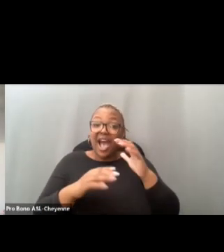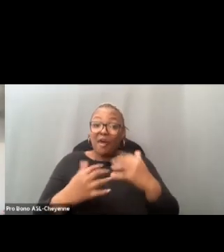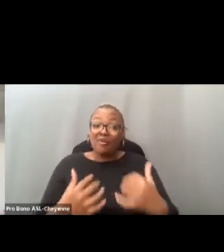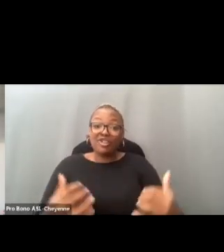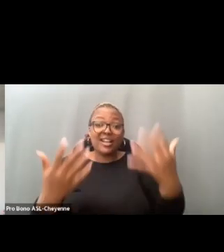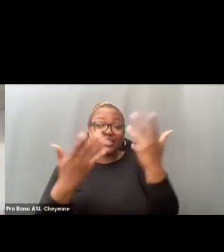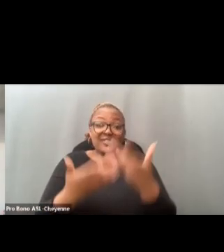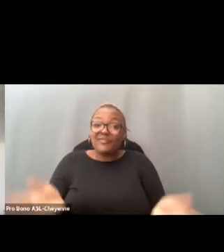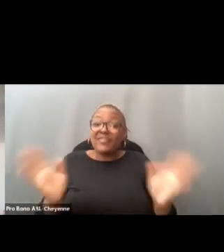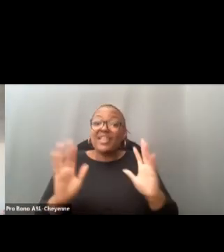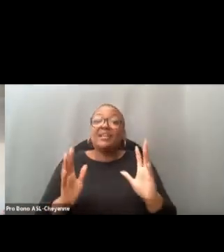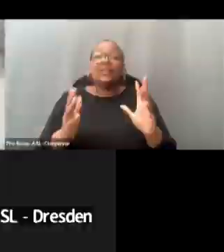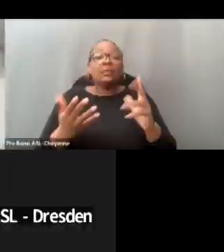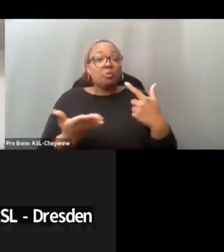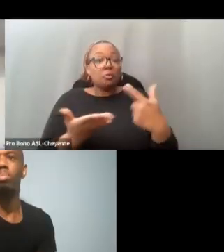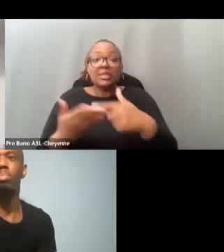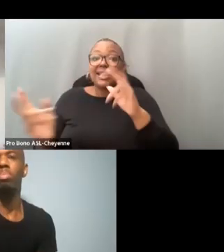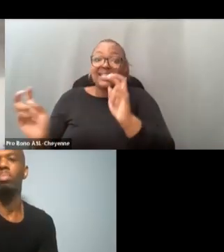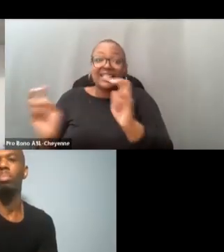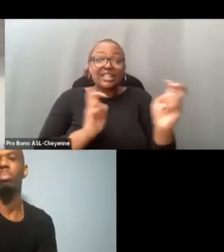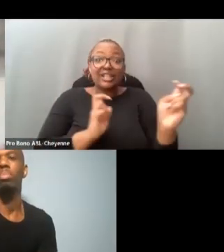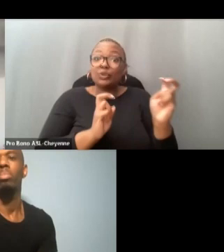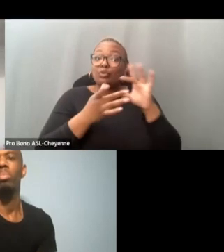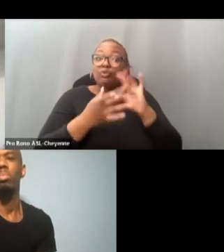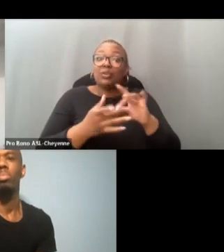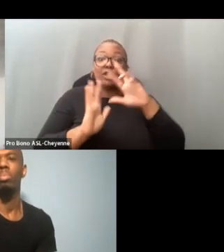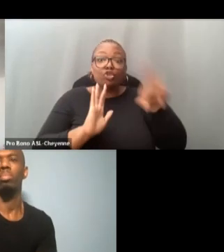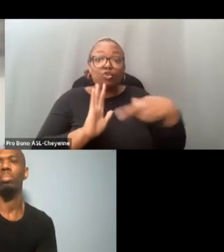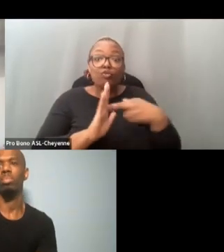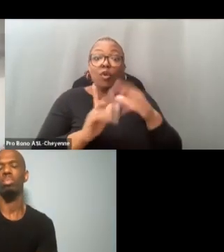raising issues of the role of cultural heritage,